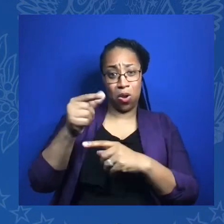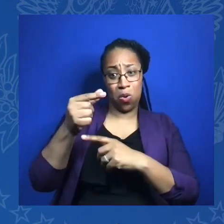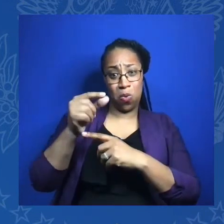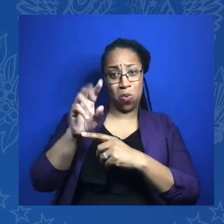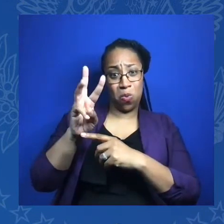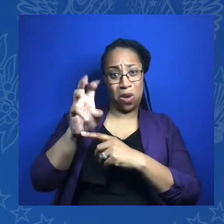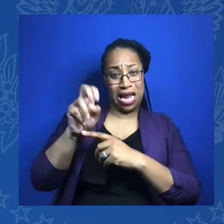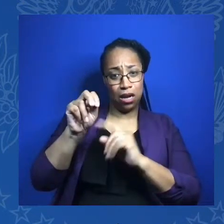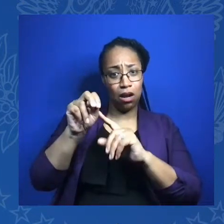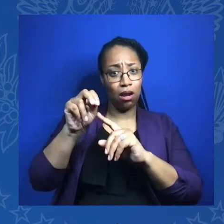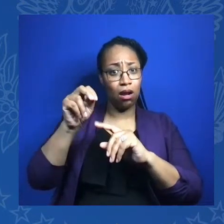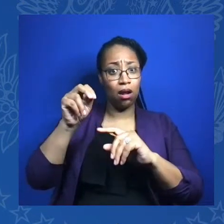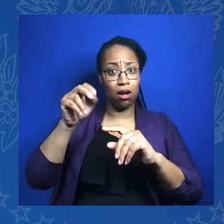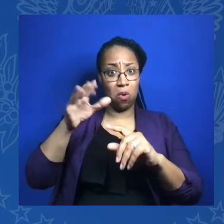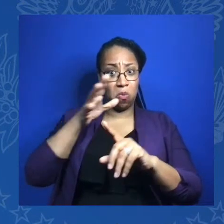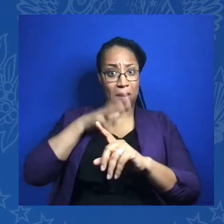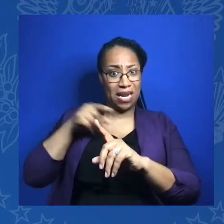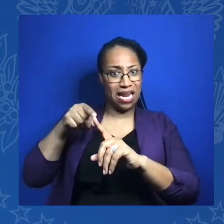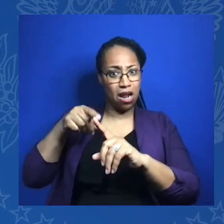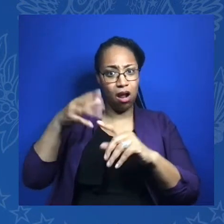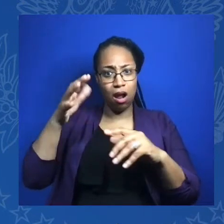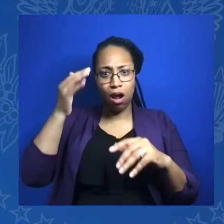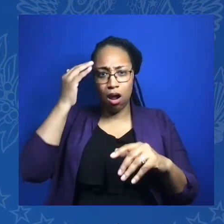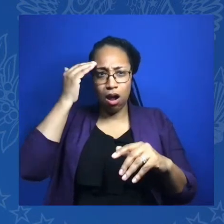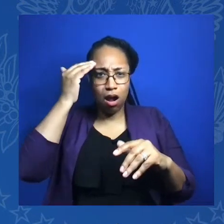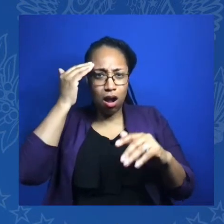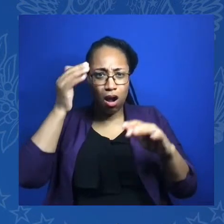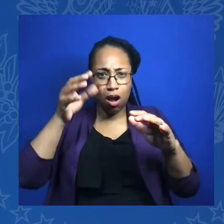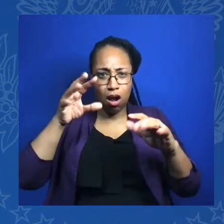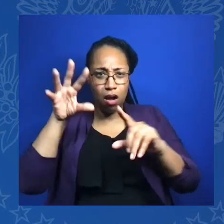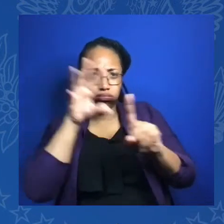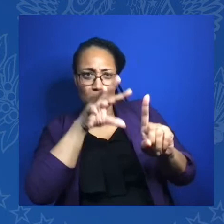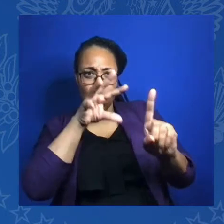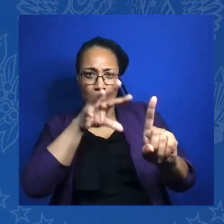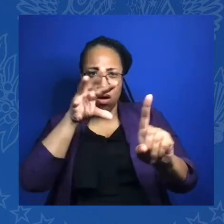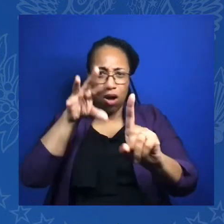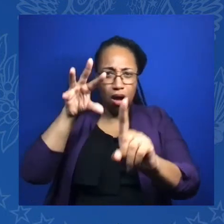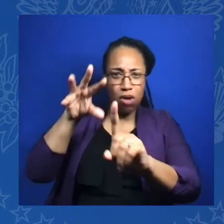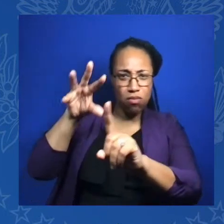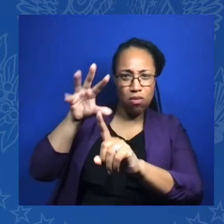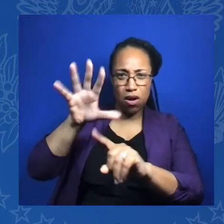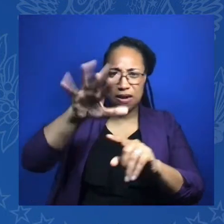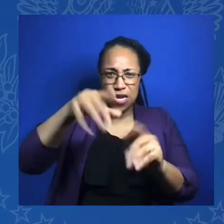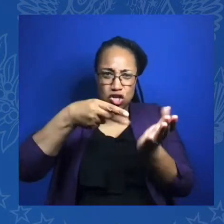to the truth. The truth matters. As I said last year at this dinner,